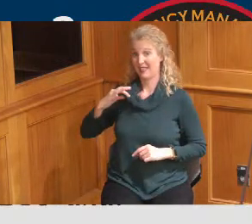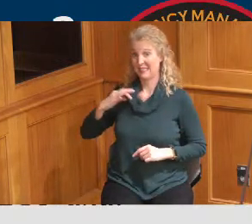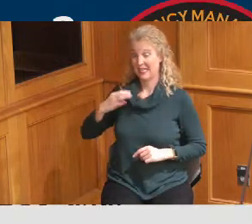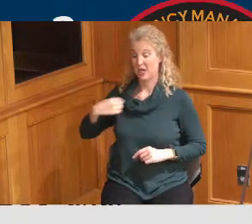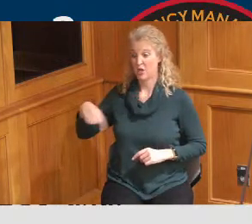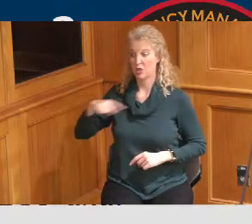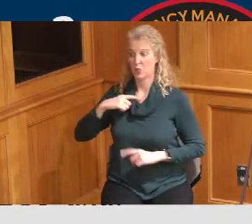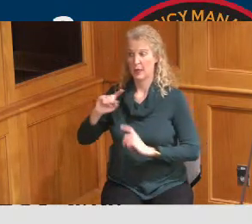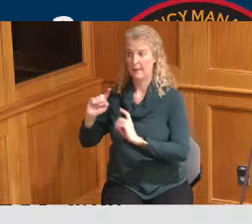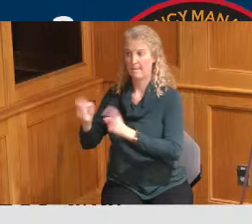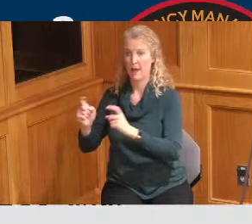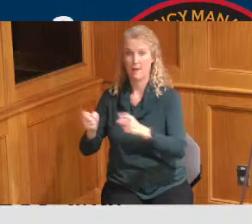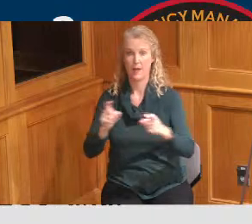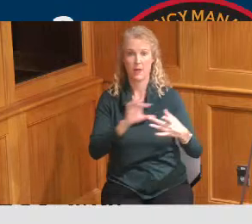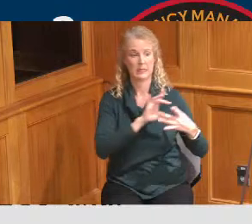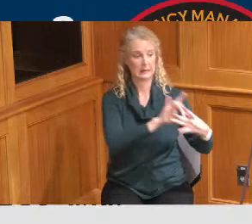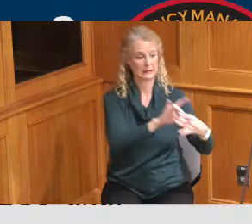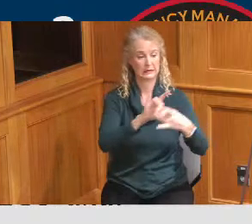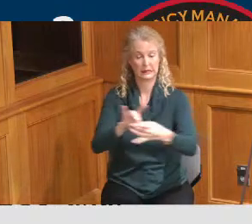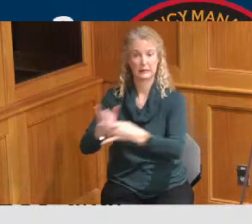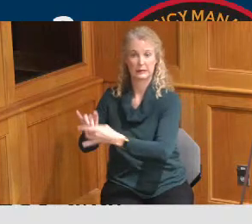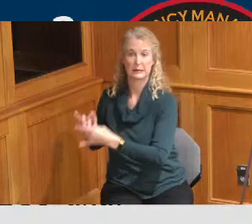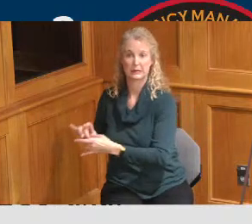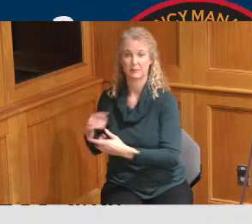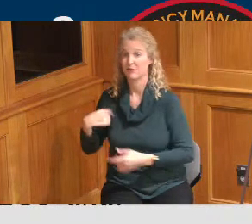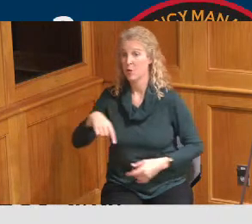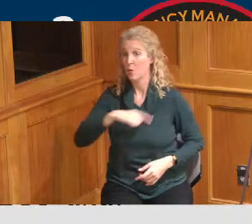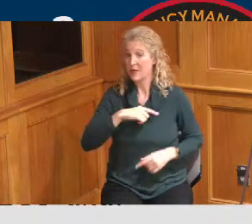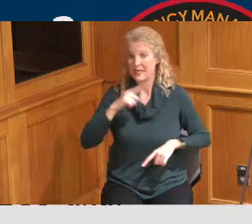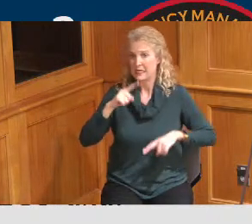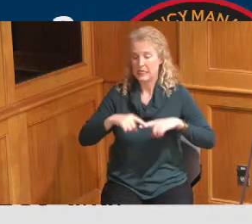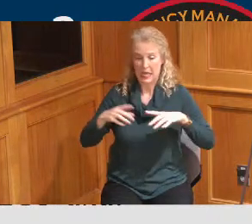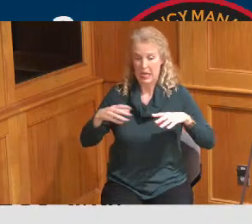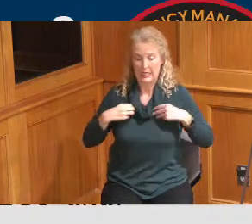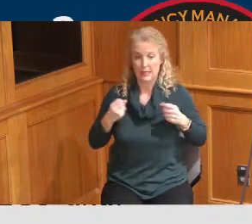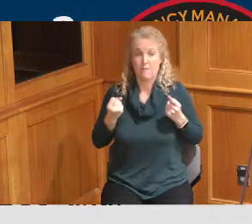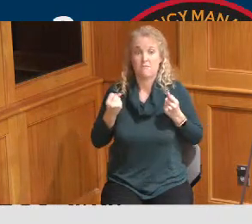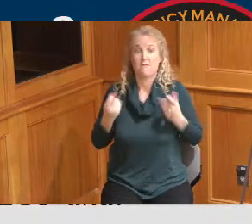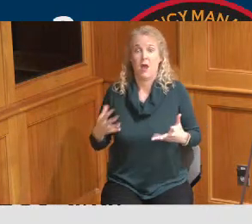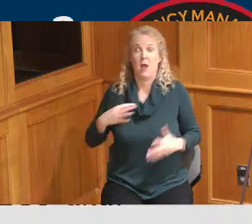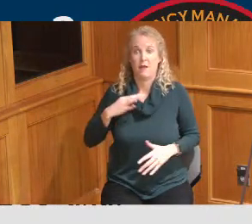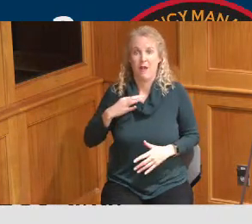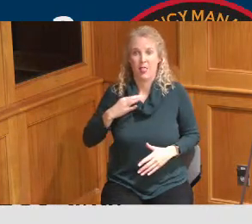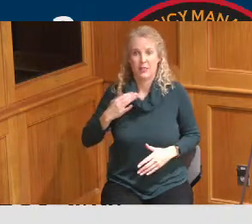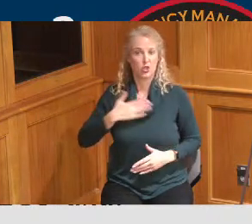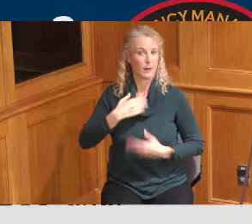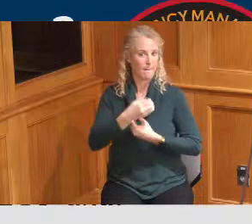that are responding we are not staff to manage huge volunteer Outreach so we have a volunteer